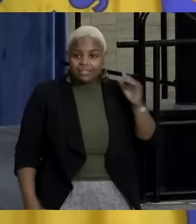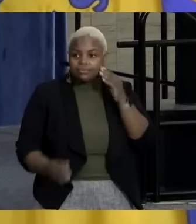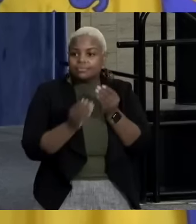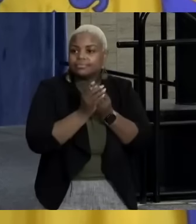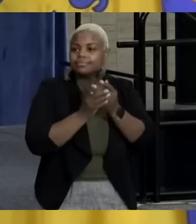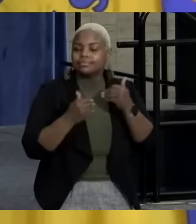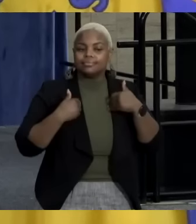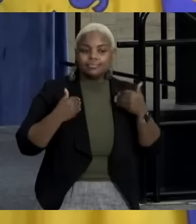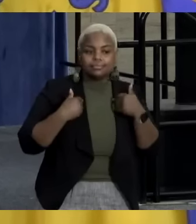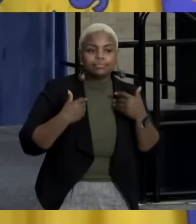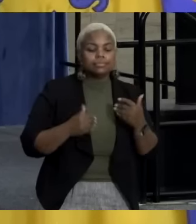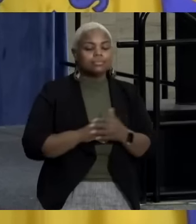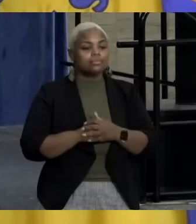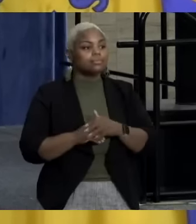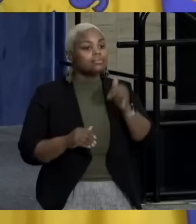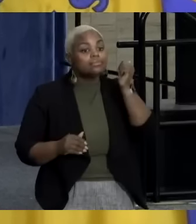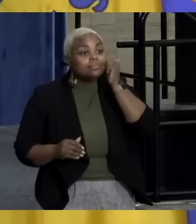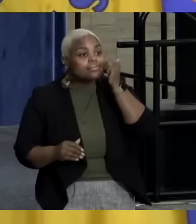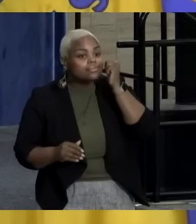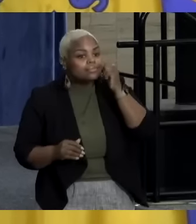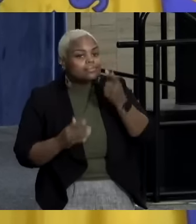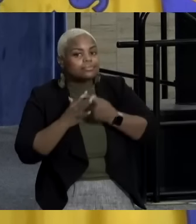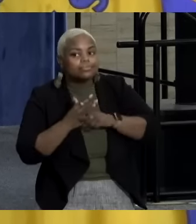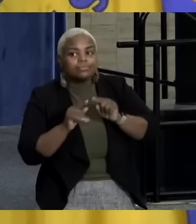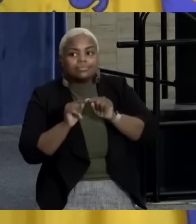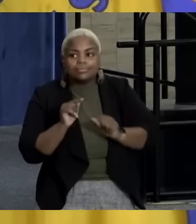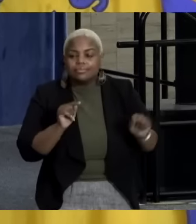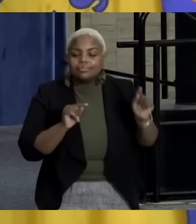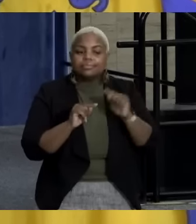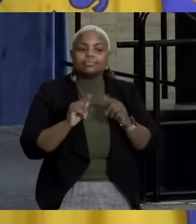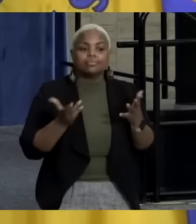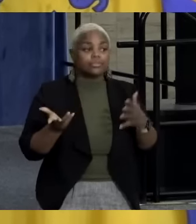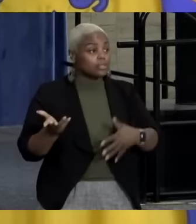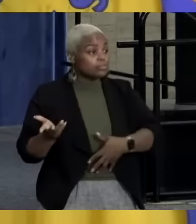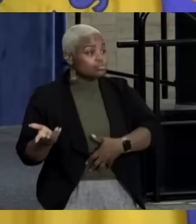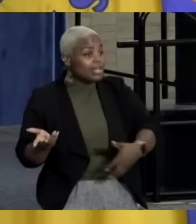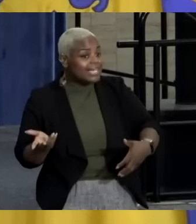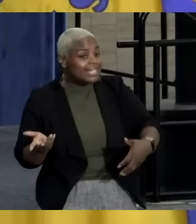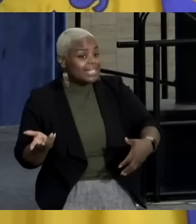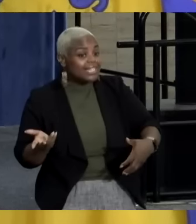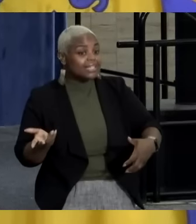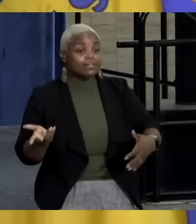pregnancy, postpartum, and lactation, menopause touches every part of a